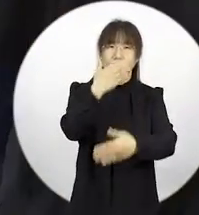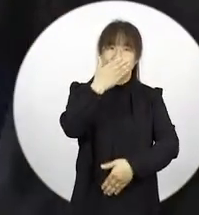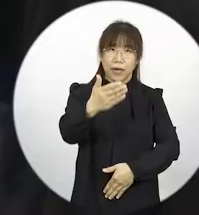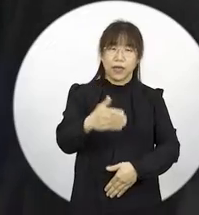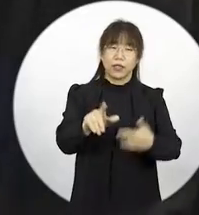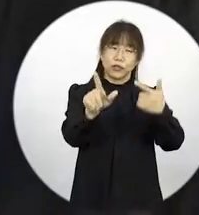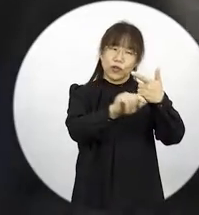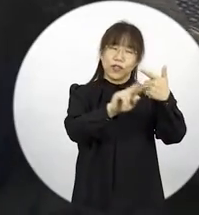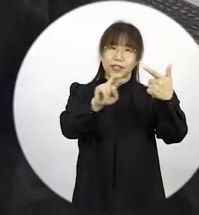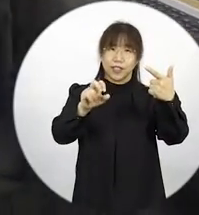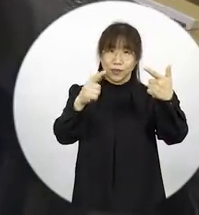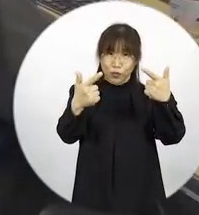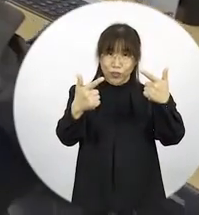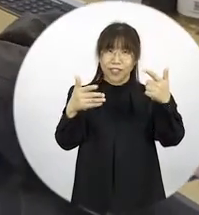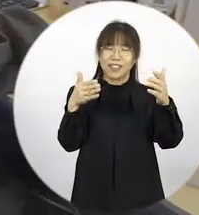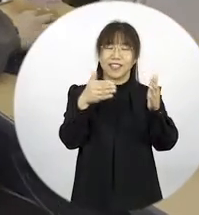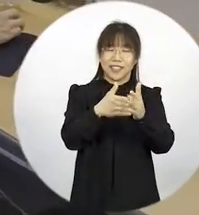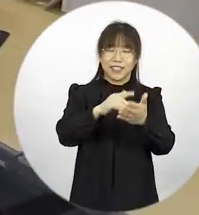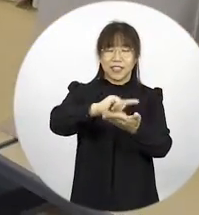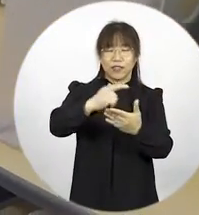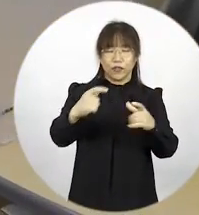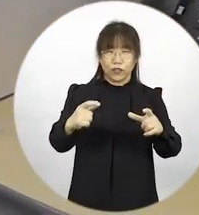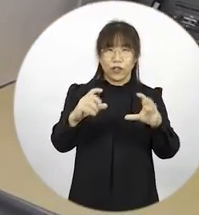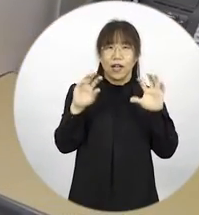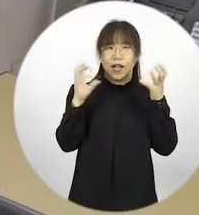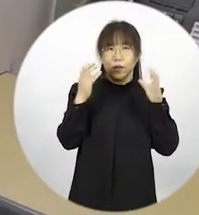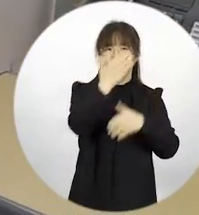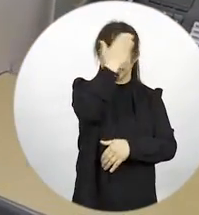and by June 26th, they can visit the Gangseo-gu Children and Adolescents Division,